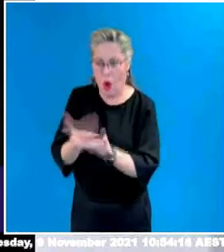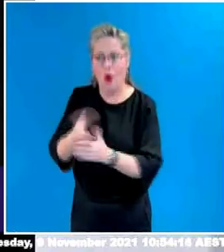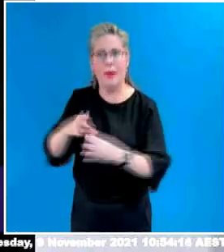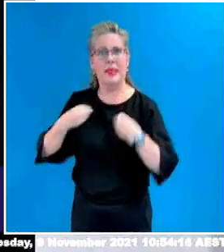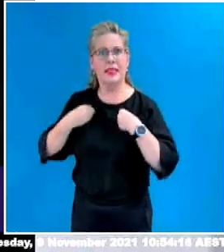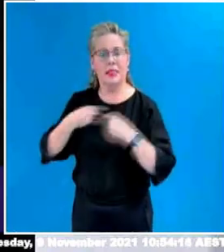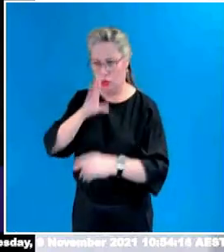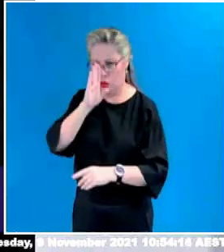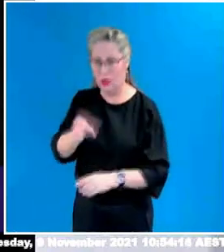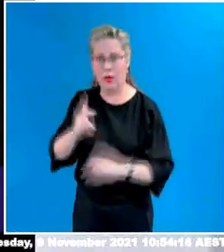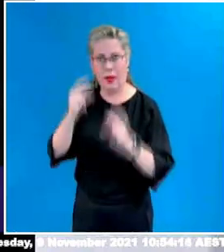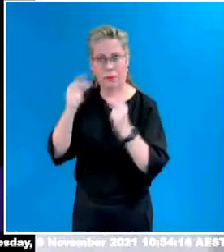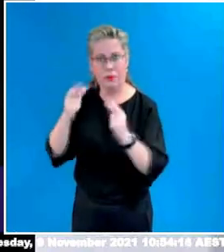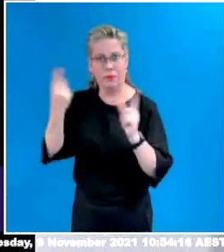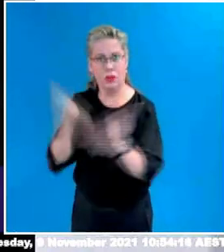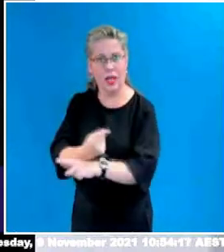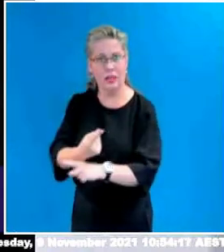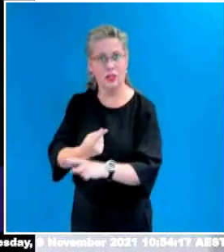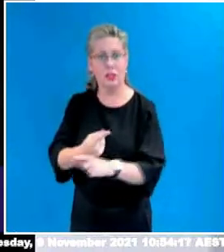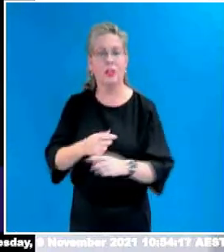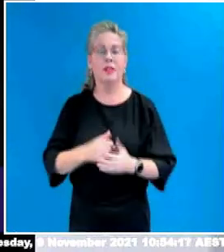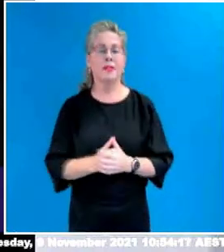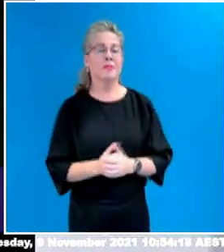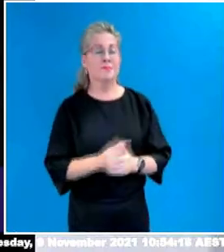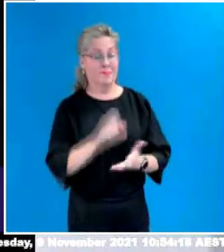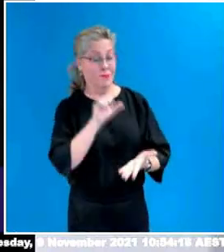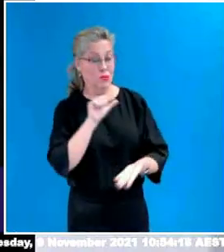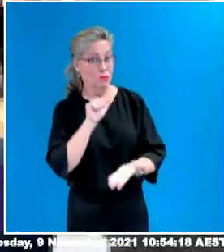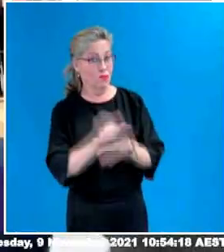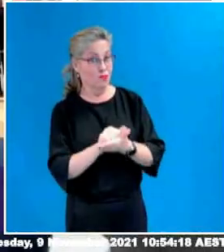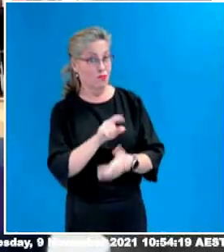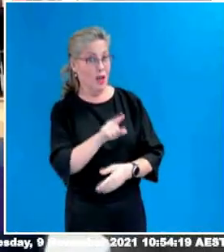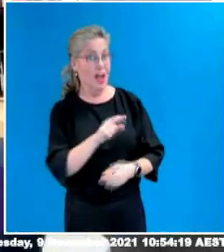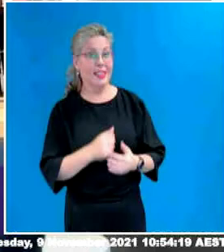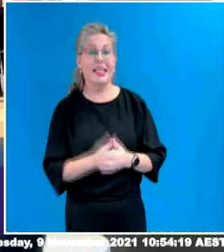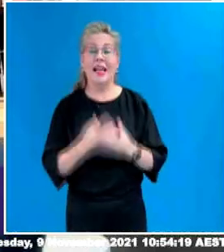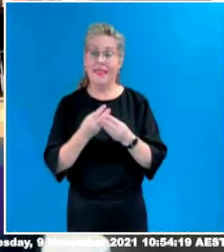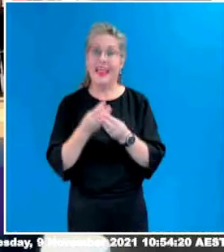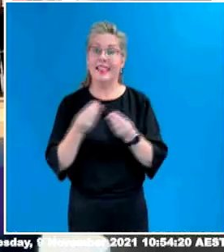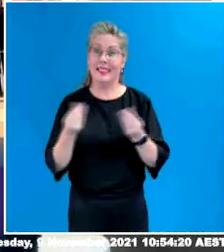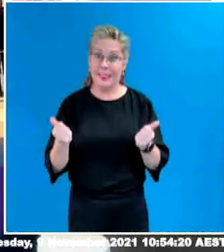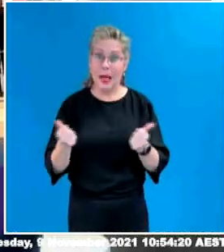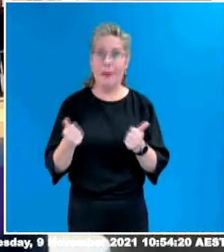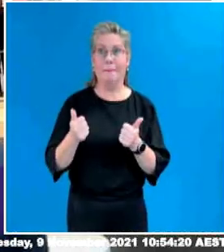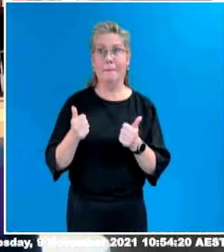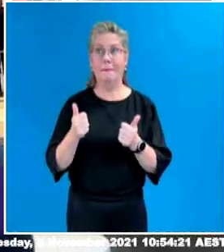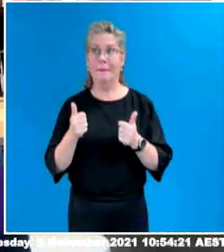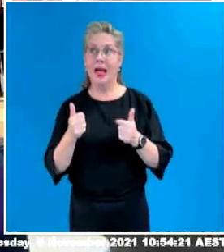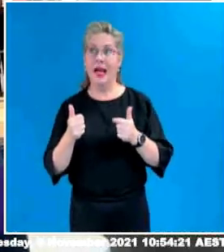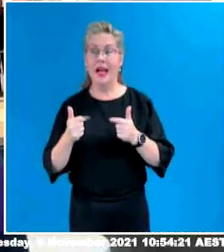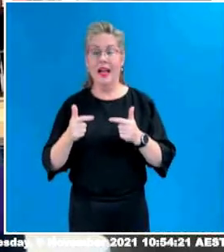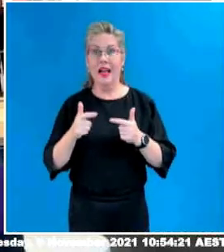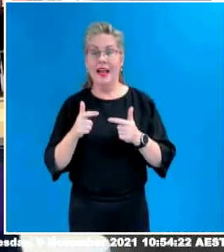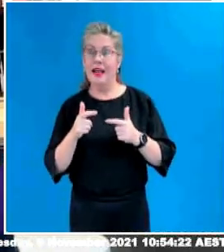There is some academic dispute about this direct and indirect, but what you have stated is the general assumption, that the obligations fall directly on